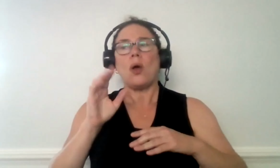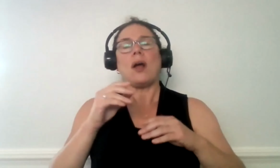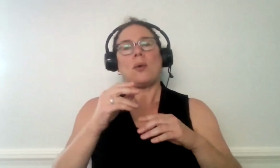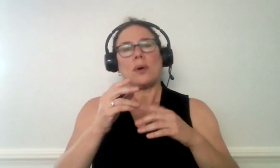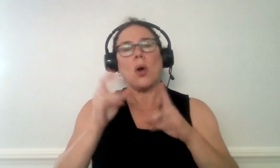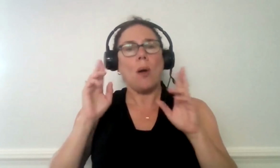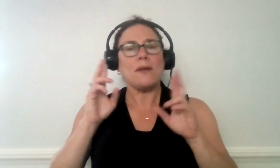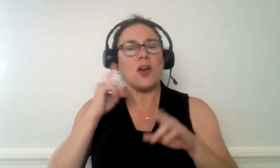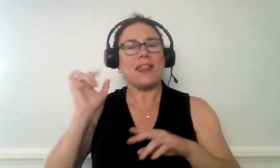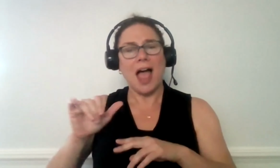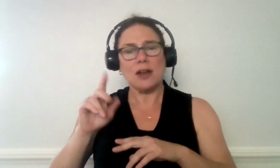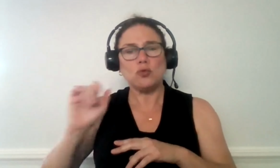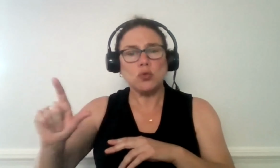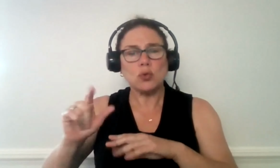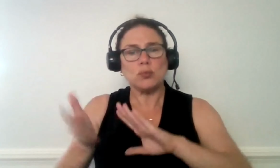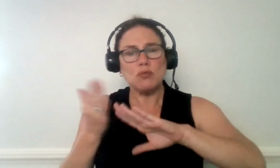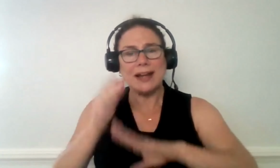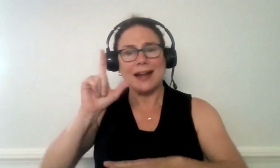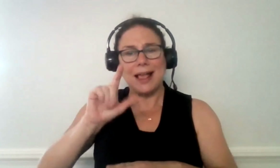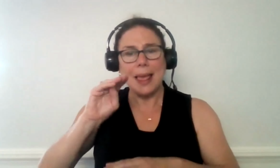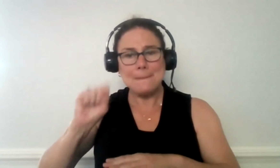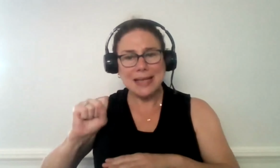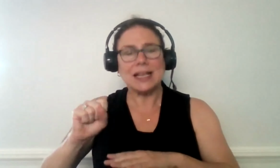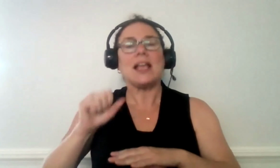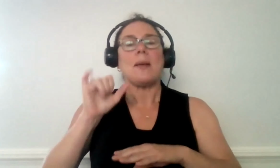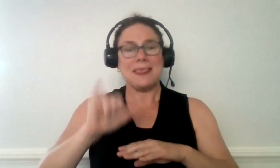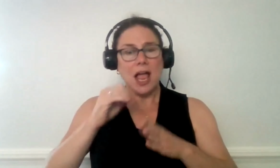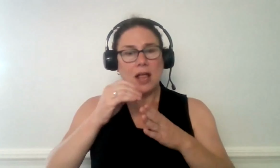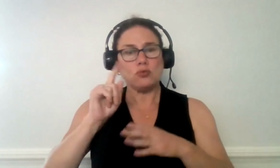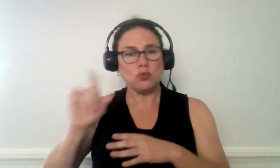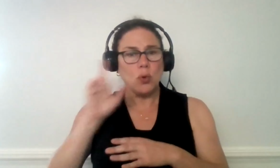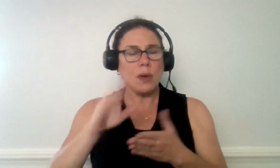But for now, the Ally tool is going to need to be purchased at the home campus.